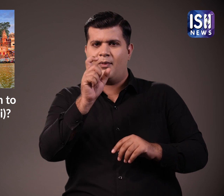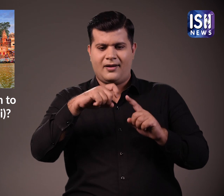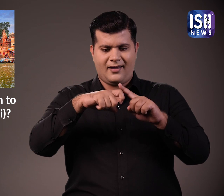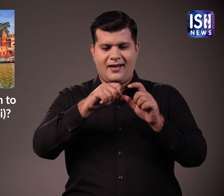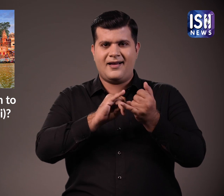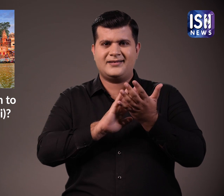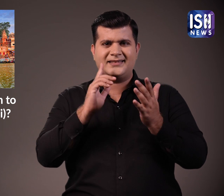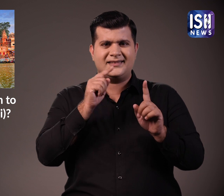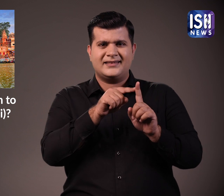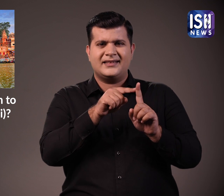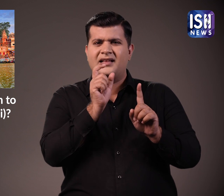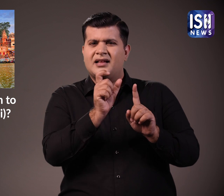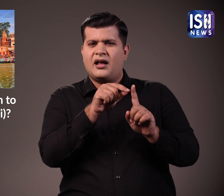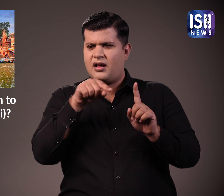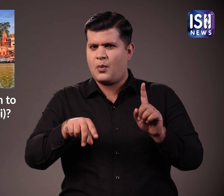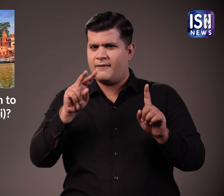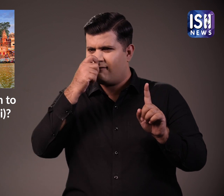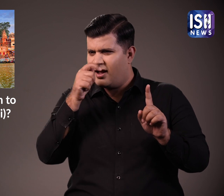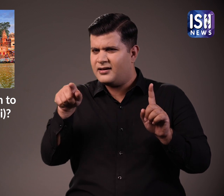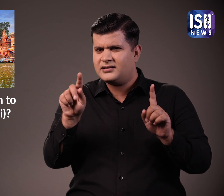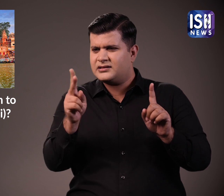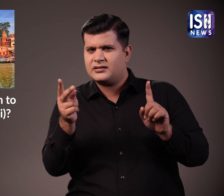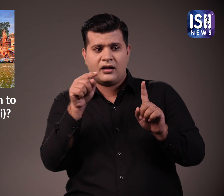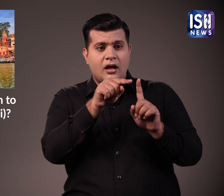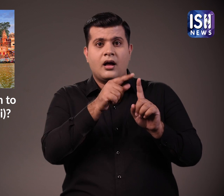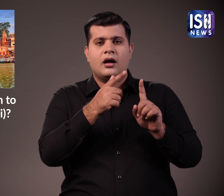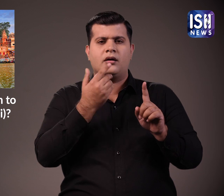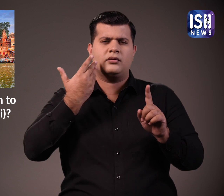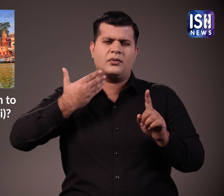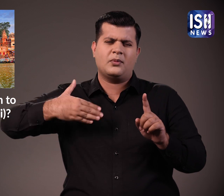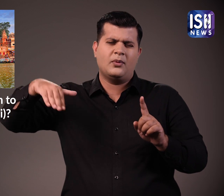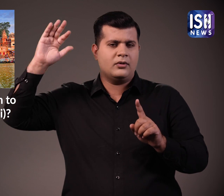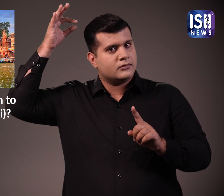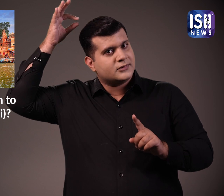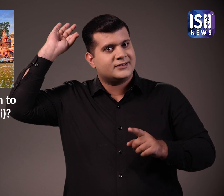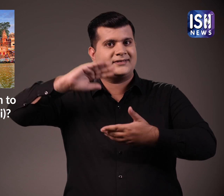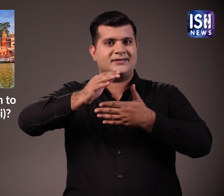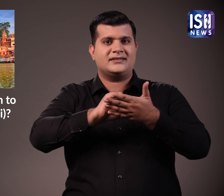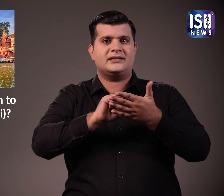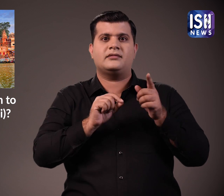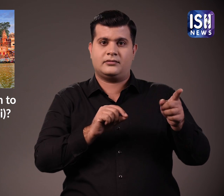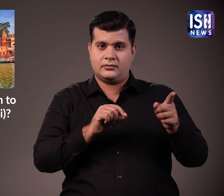Though now the city is called Varanasi, the name Kashi, has been mentioned in holy scriptures.